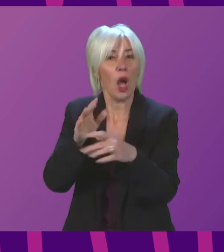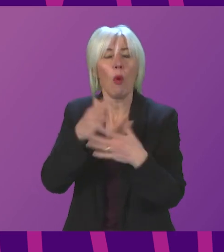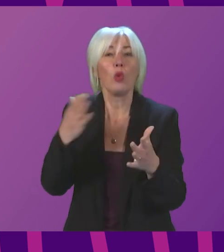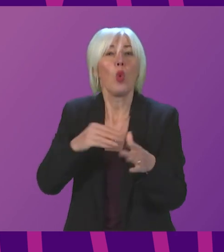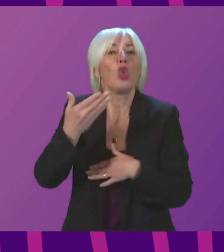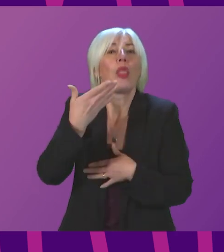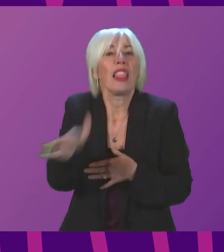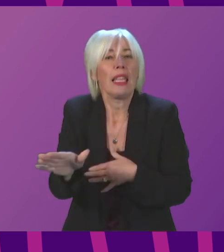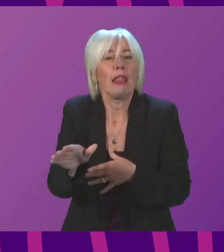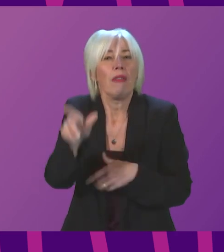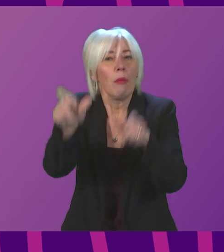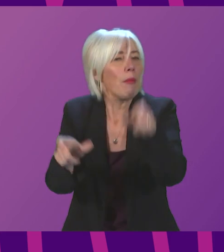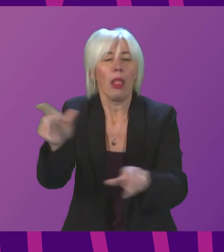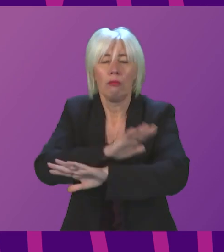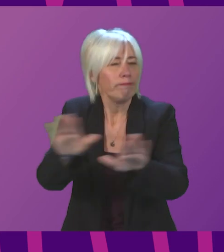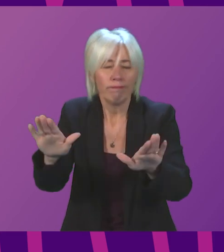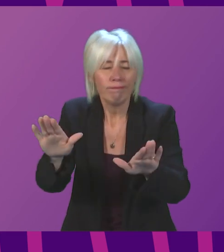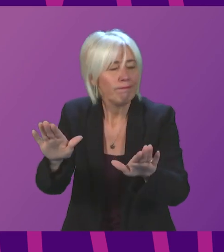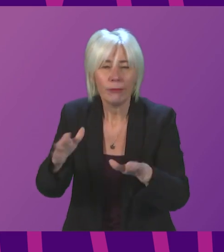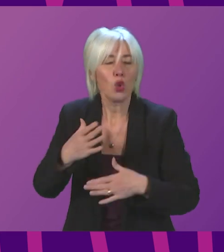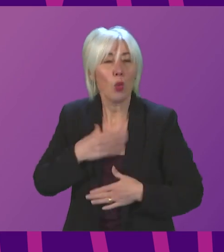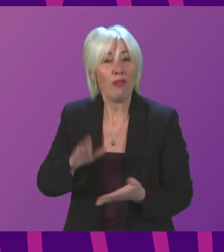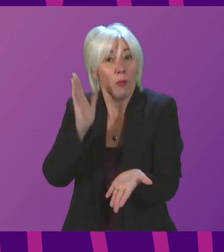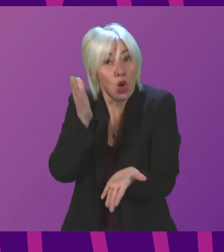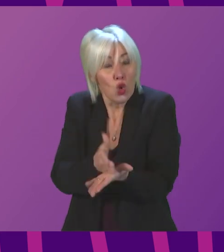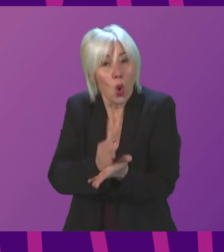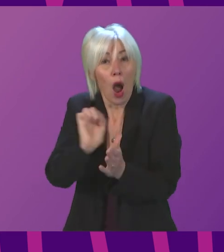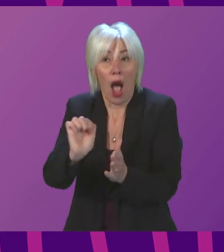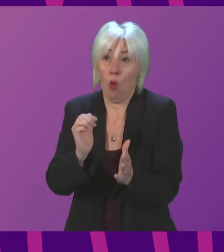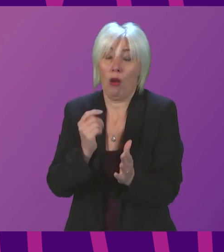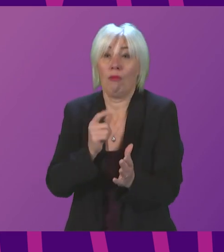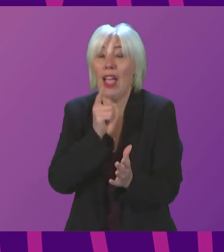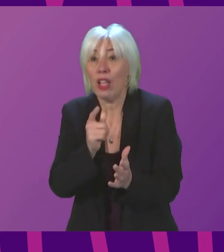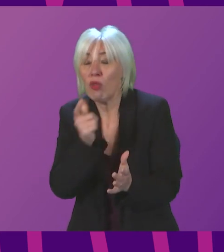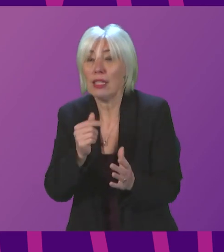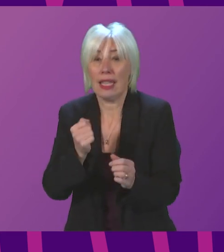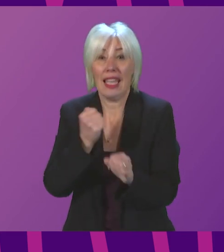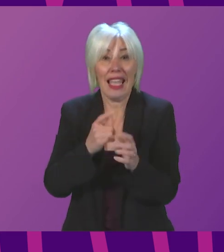that transition, and we must make sure that our energy needs are met in renewable and